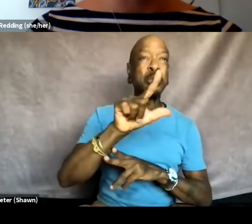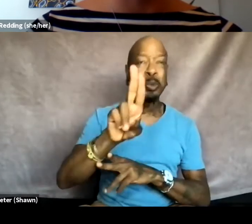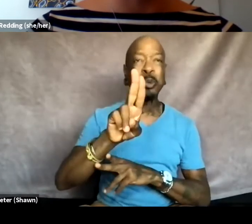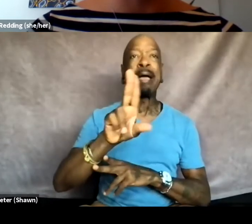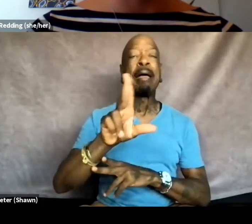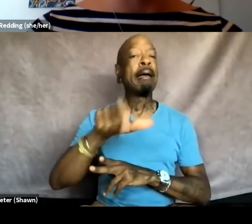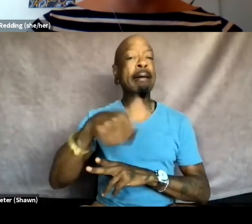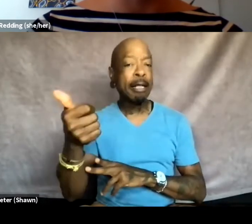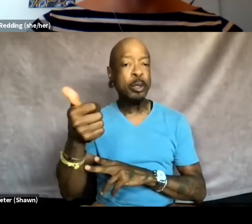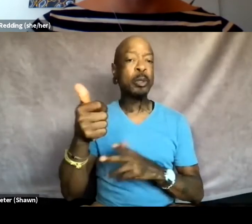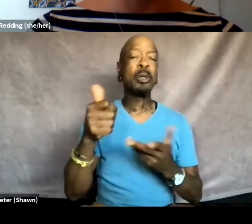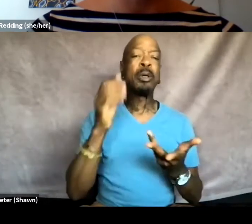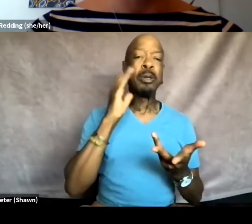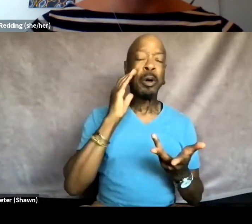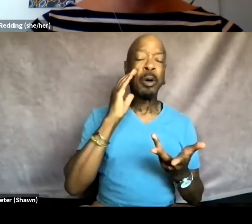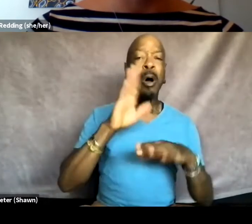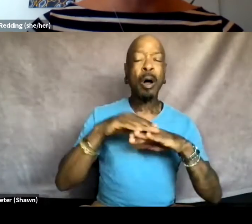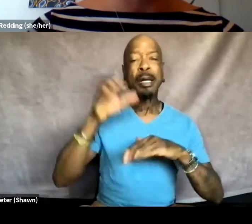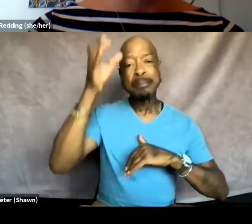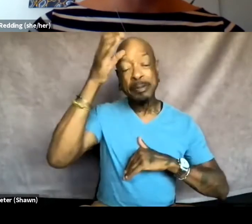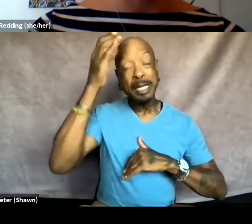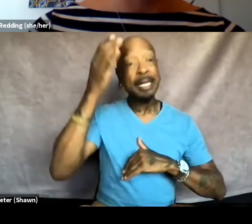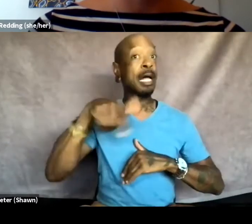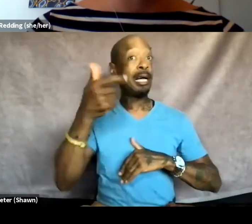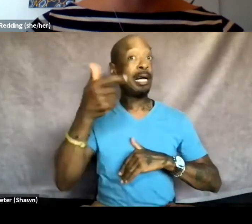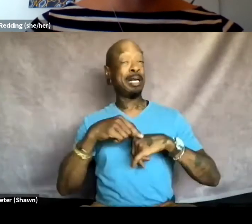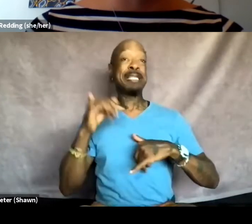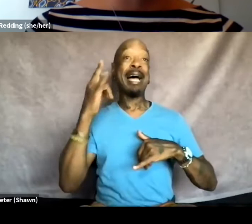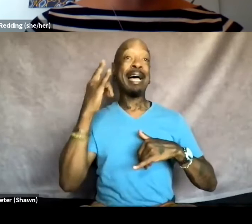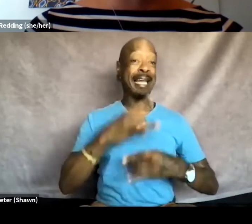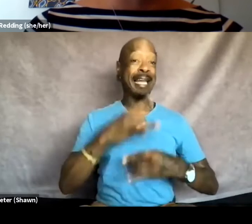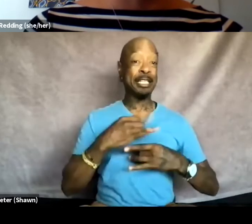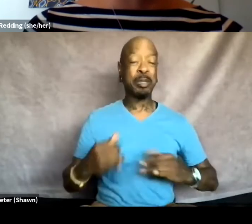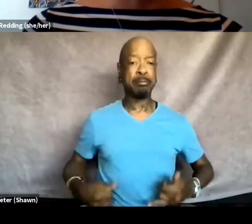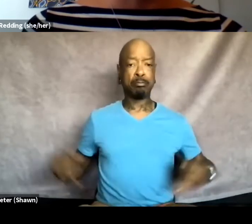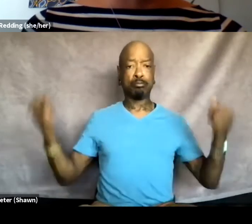just like to plug in my air pods and listening to music so that's no screen time I mean I'm